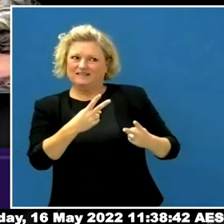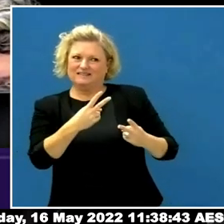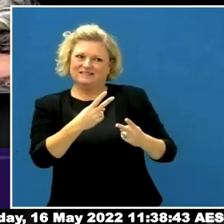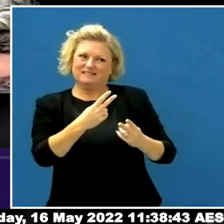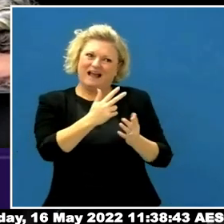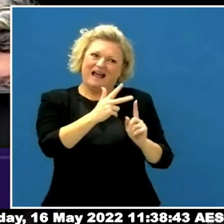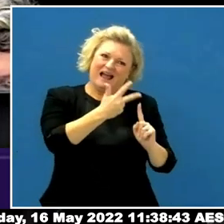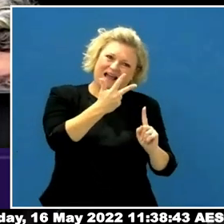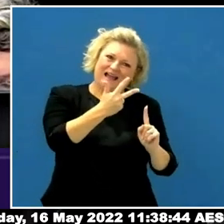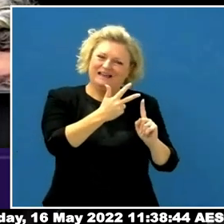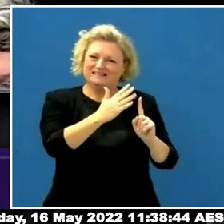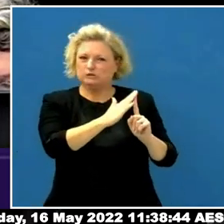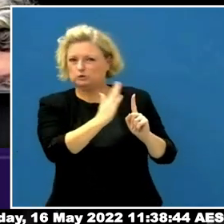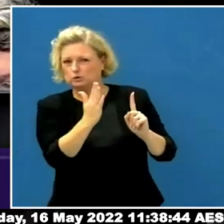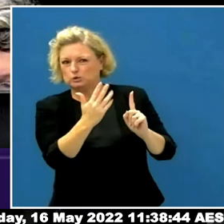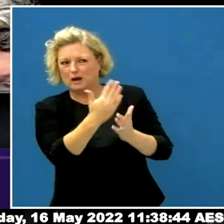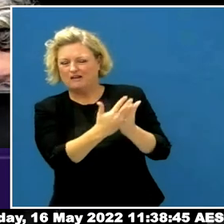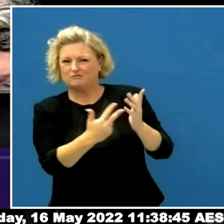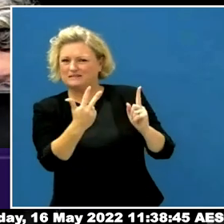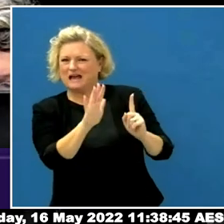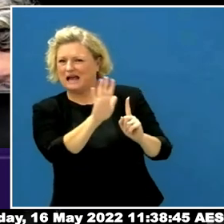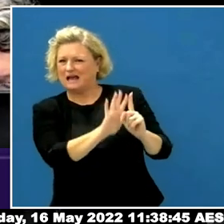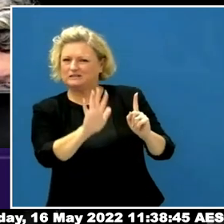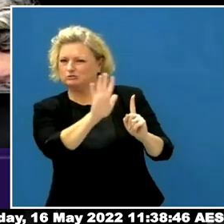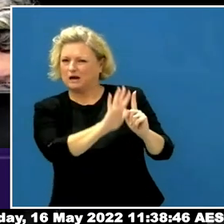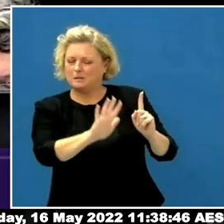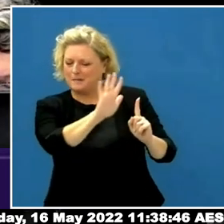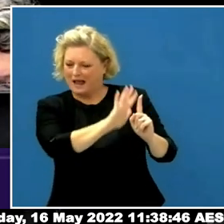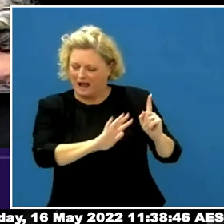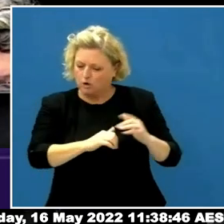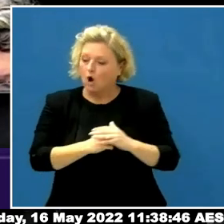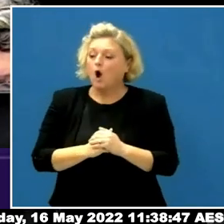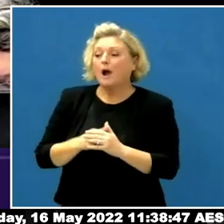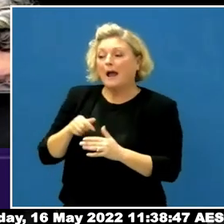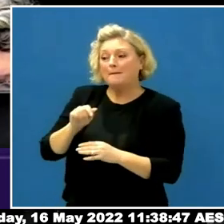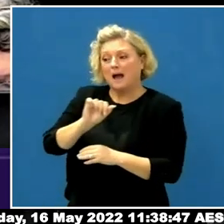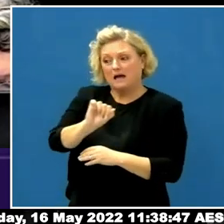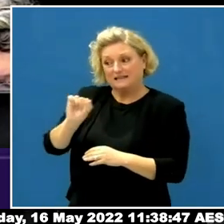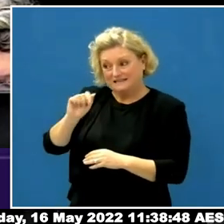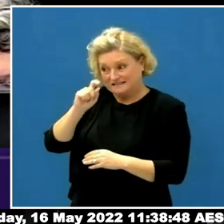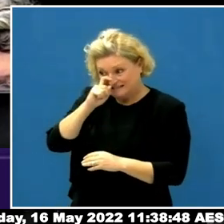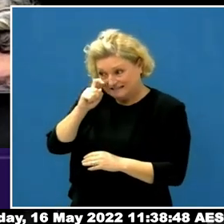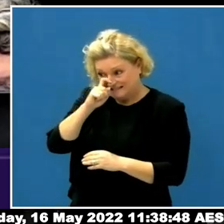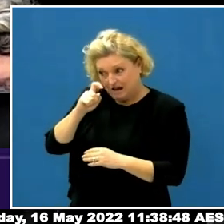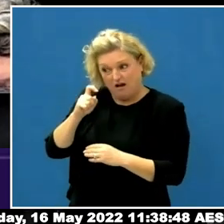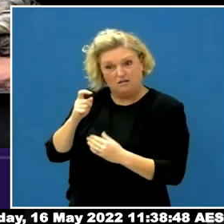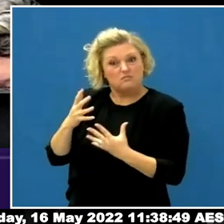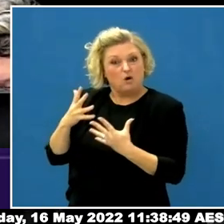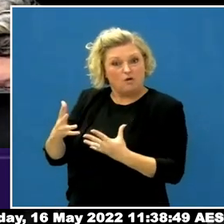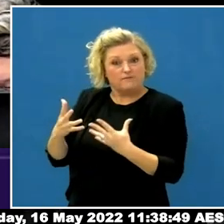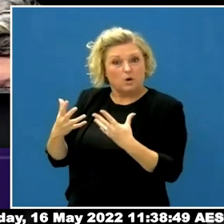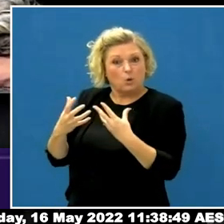That's what I was told. MR FOGARTY: And Nicola when she was still living at home would often be the person who did the handover in a sense?